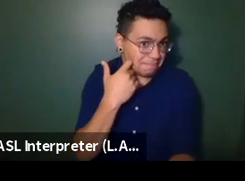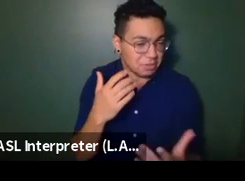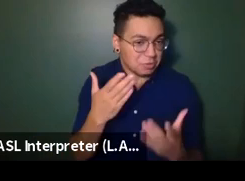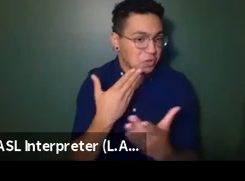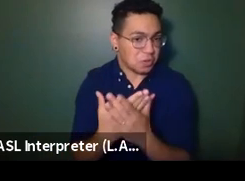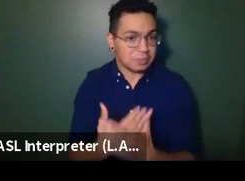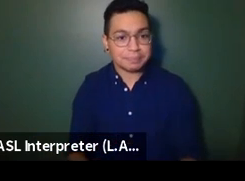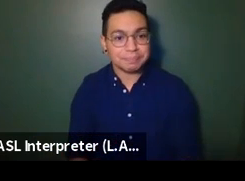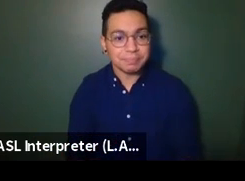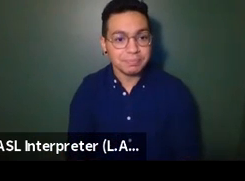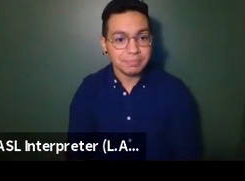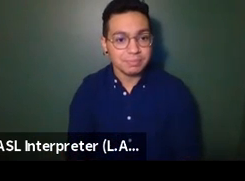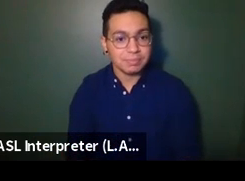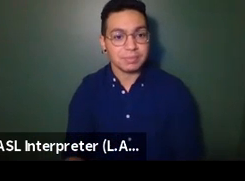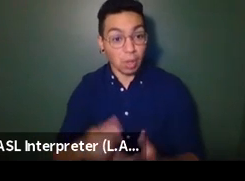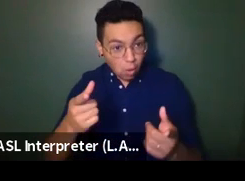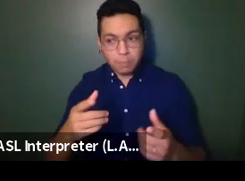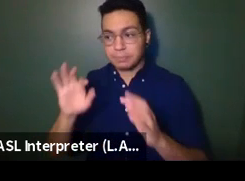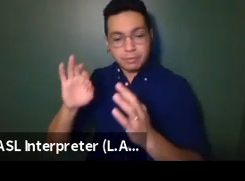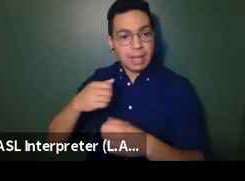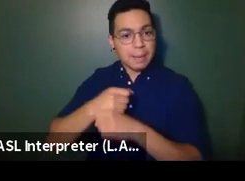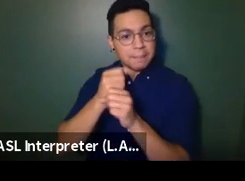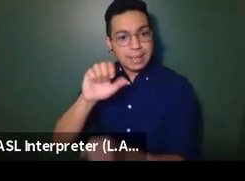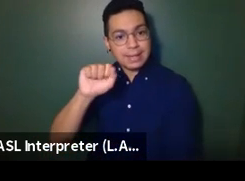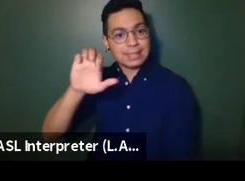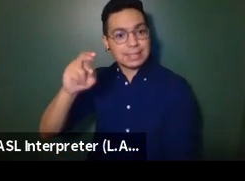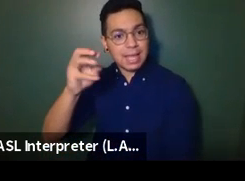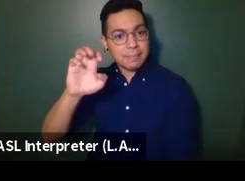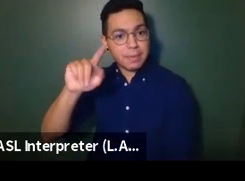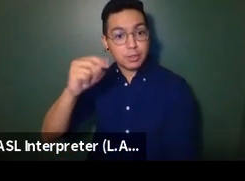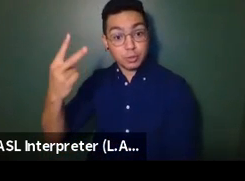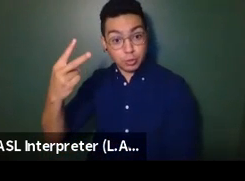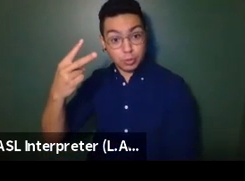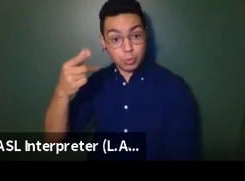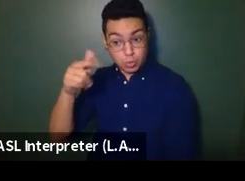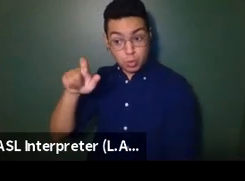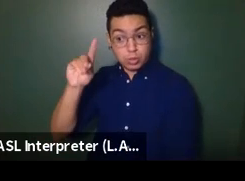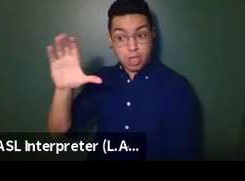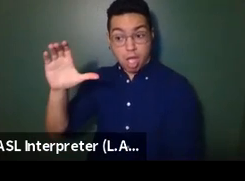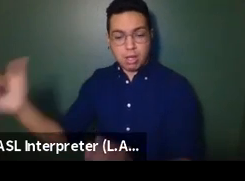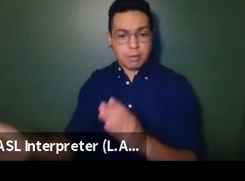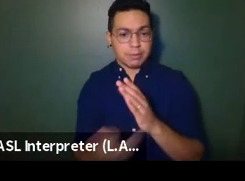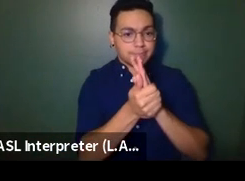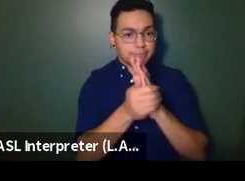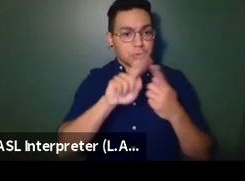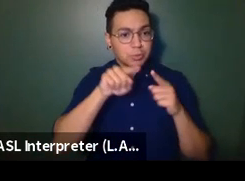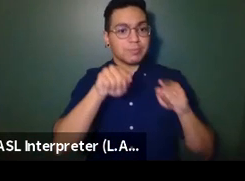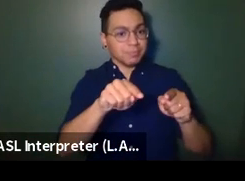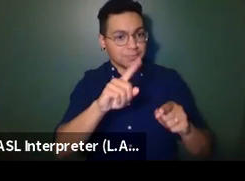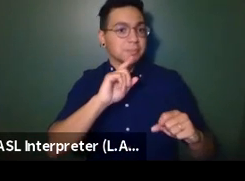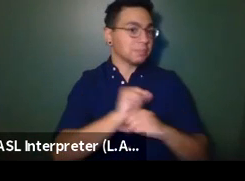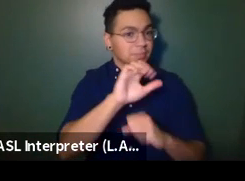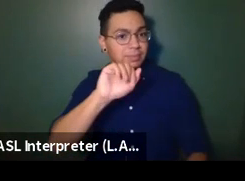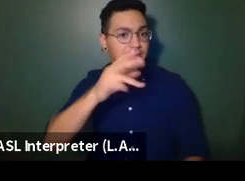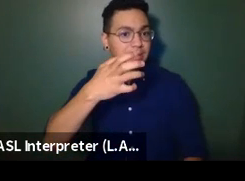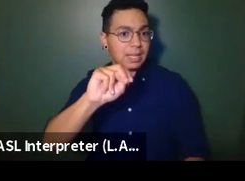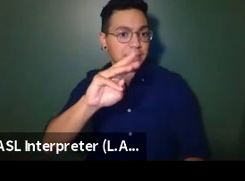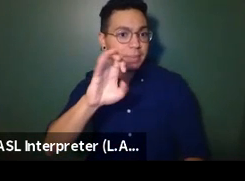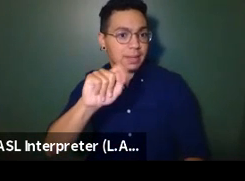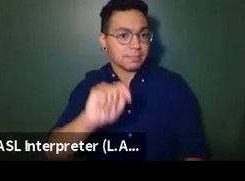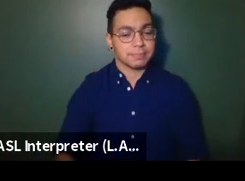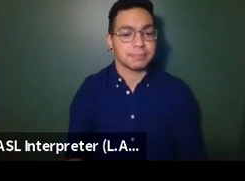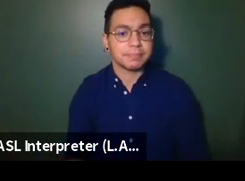Katherine Livick - ESD 112: And I'm going to put Assignment 2, which is a Google document, and attach that to my assignment. Now here I would give better instructions.